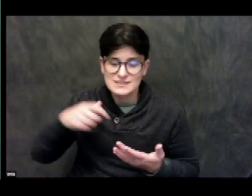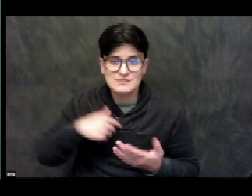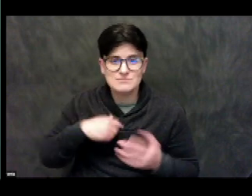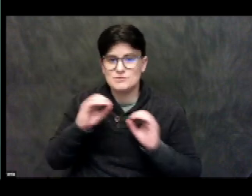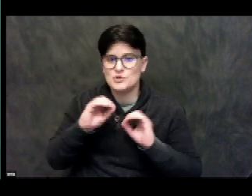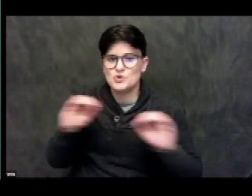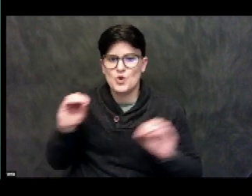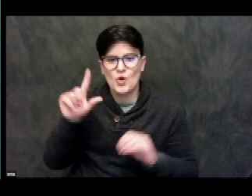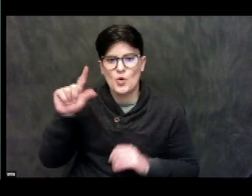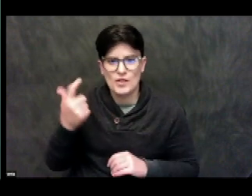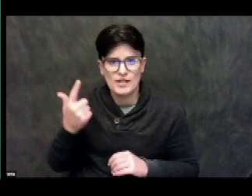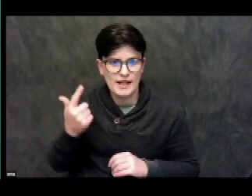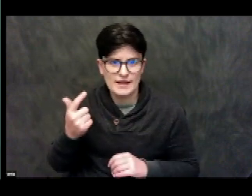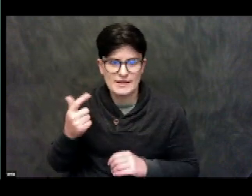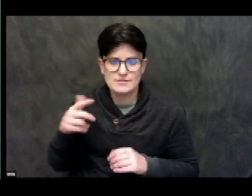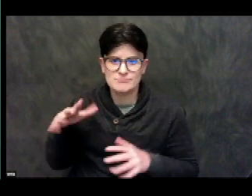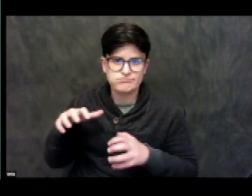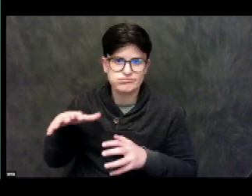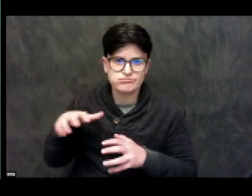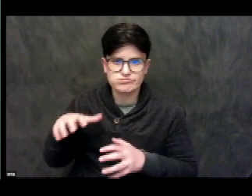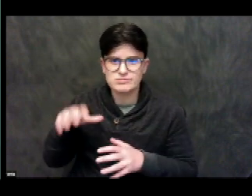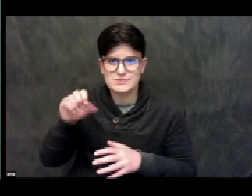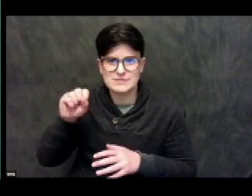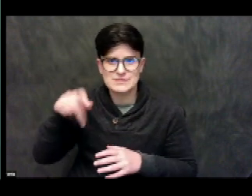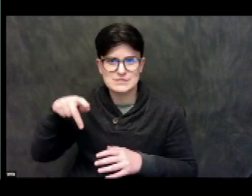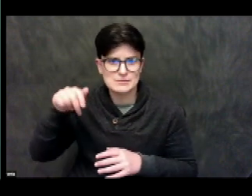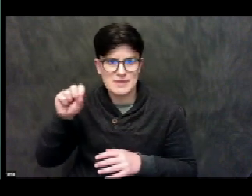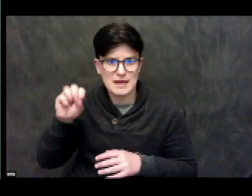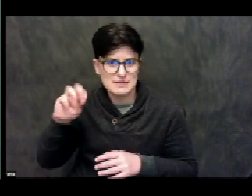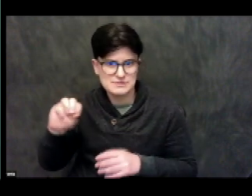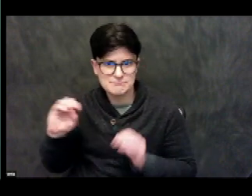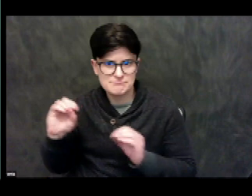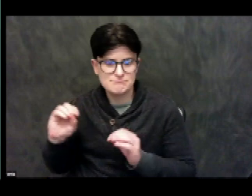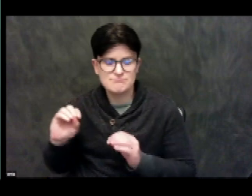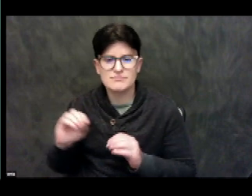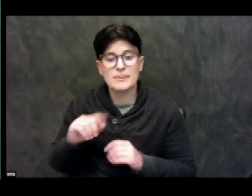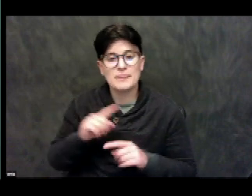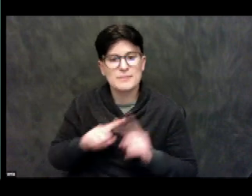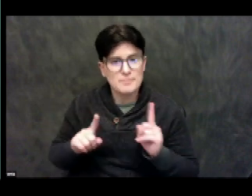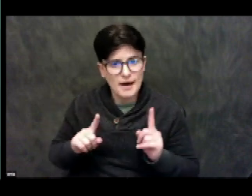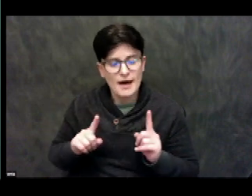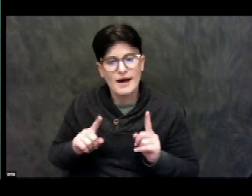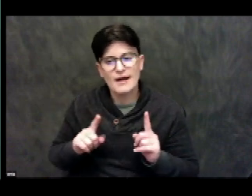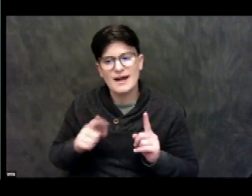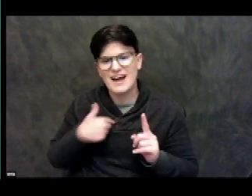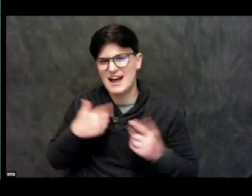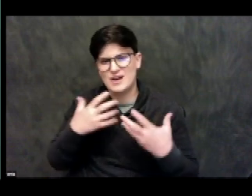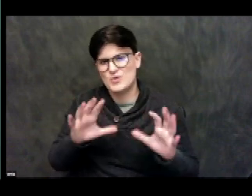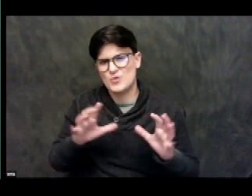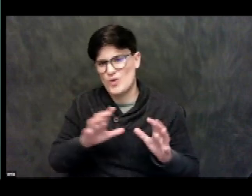so it all worked out, but I did not want to be on that. Um, medication anymore.